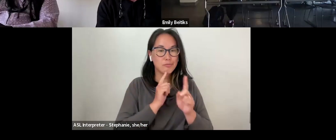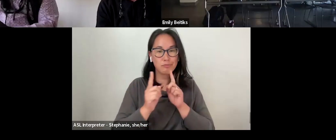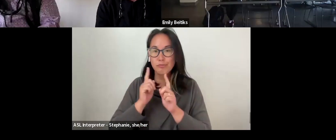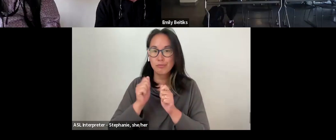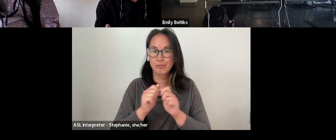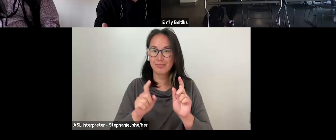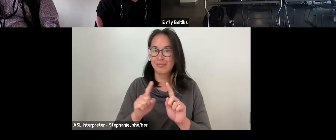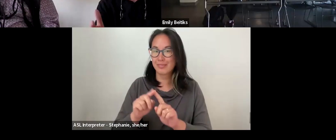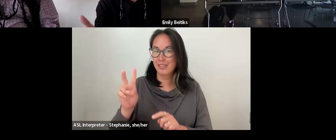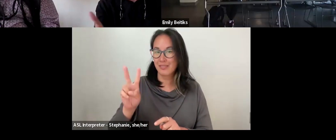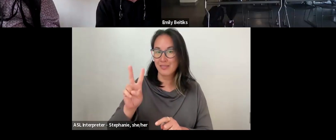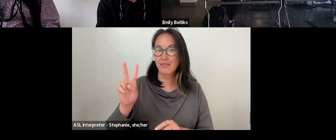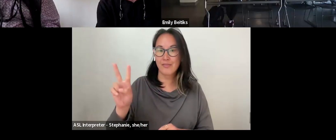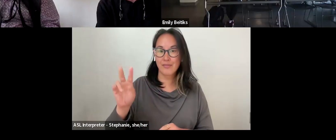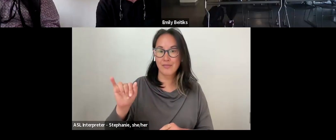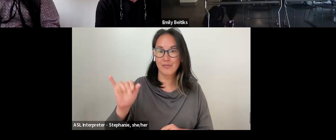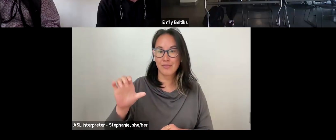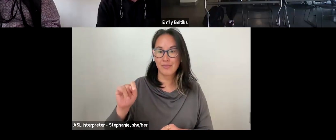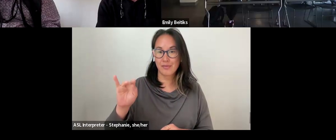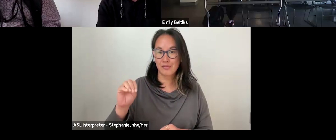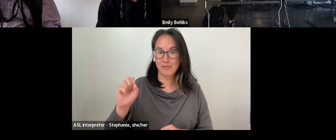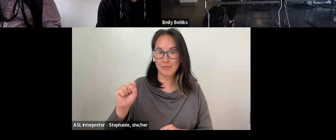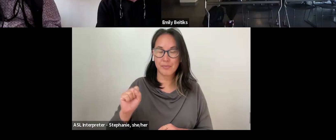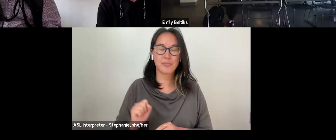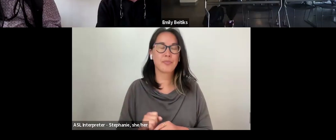in the book, you know, most of these people are long gone.